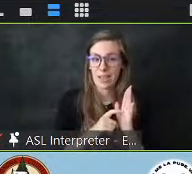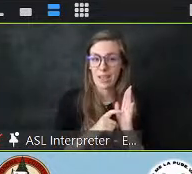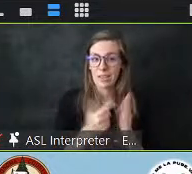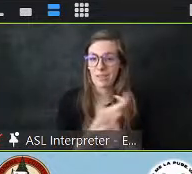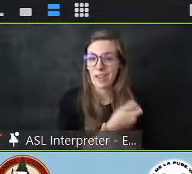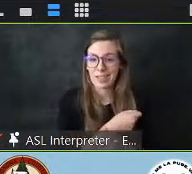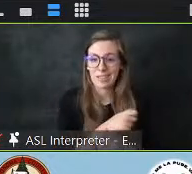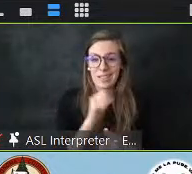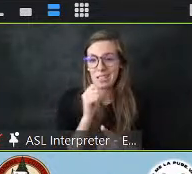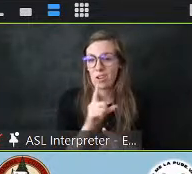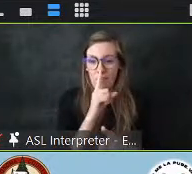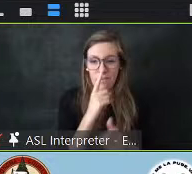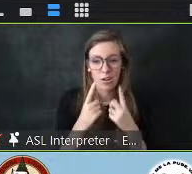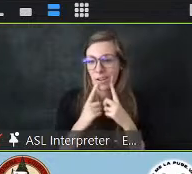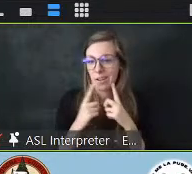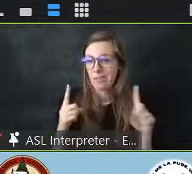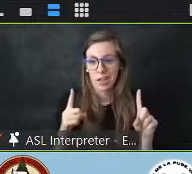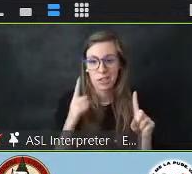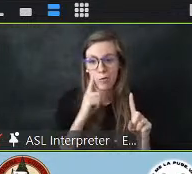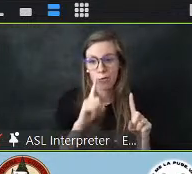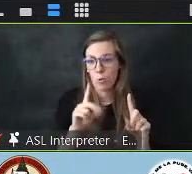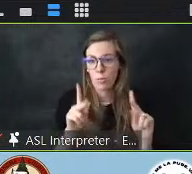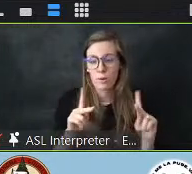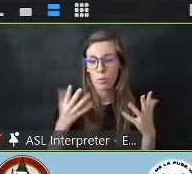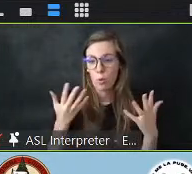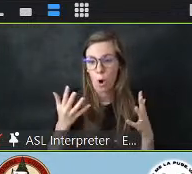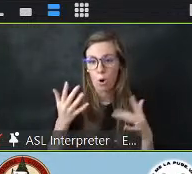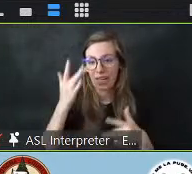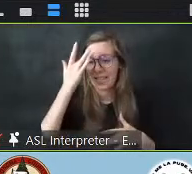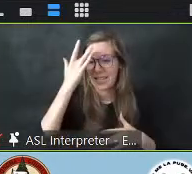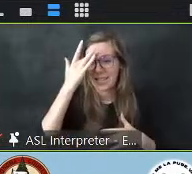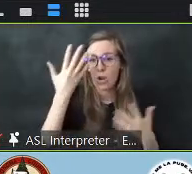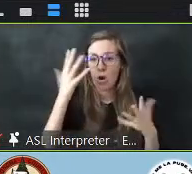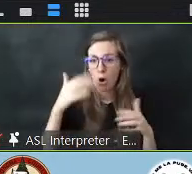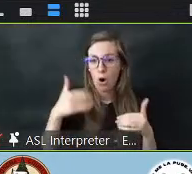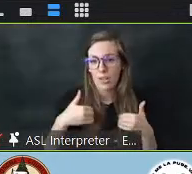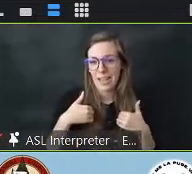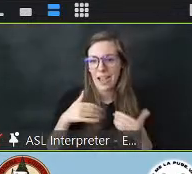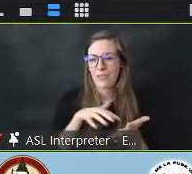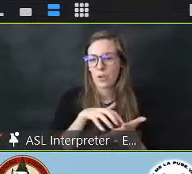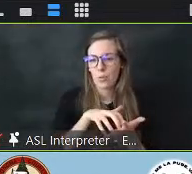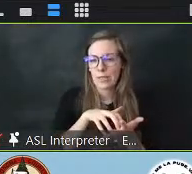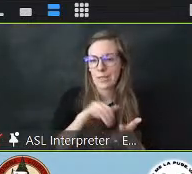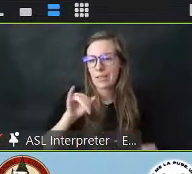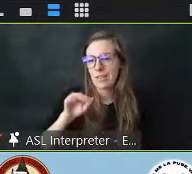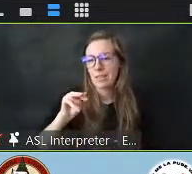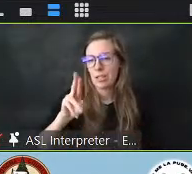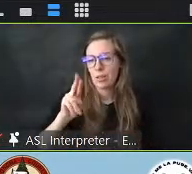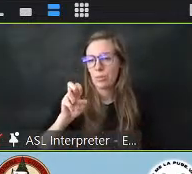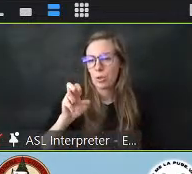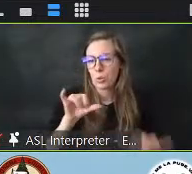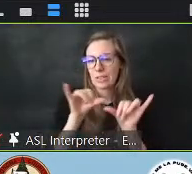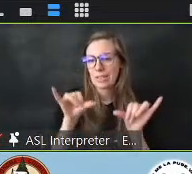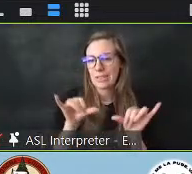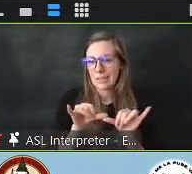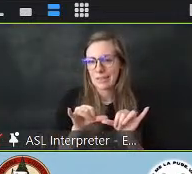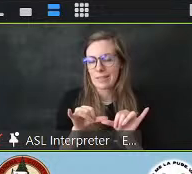lower vaccine effectiveness the among immunocompromised people versus 90% to 94%